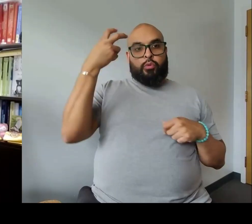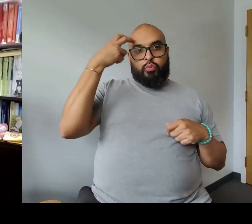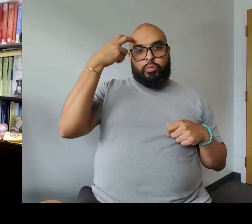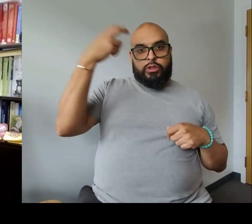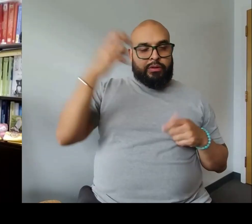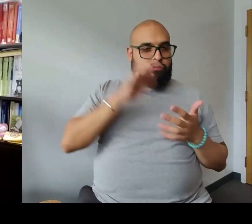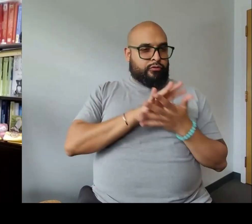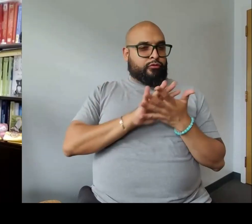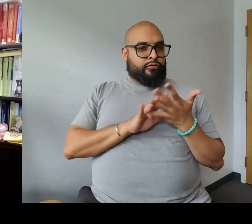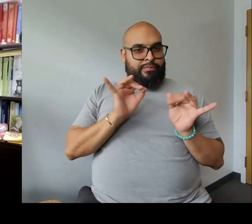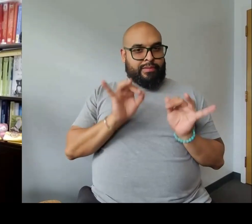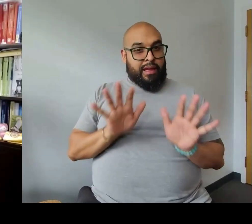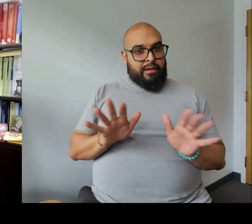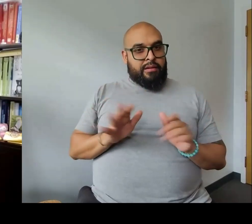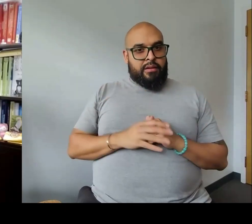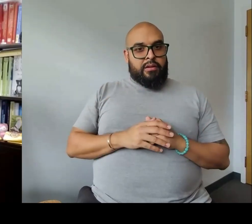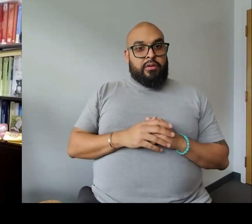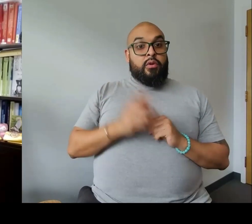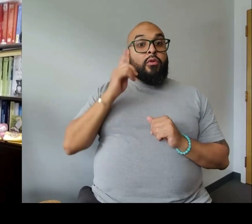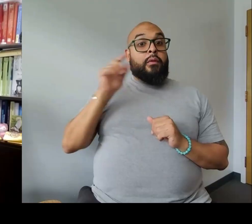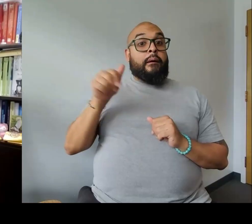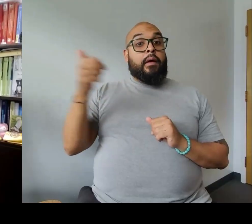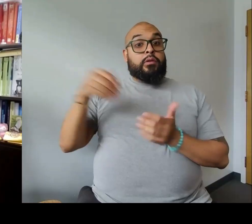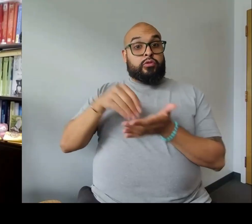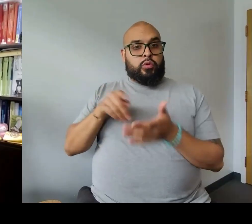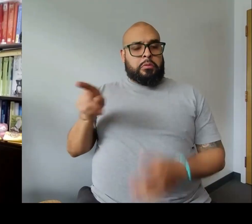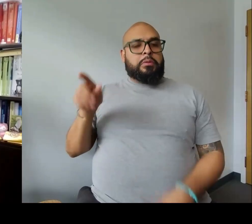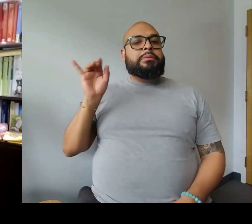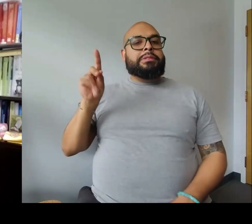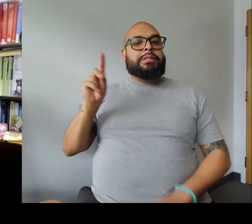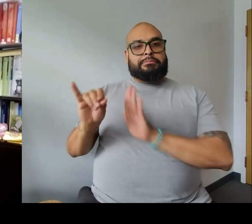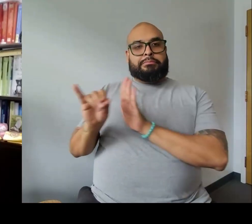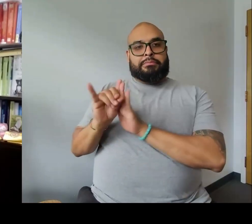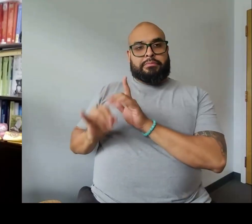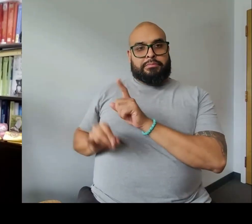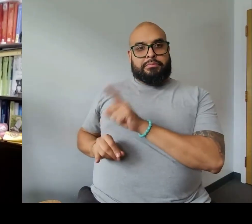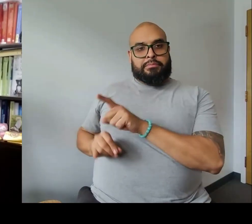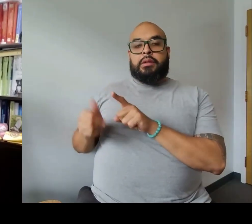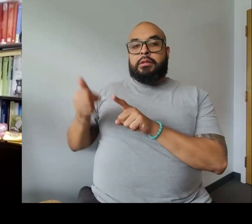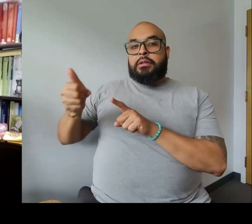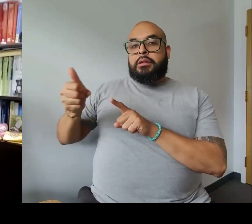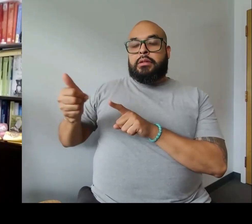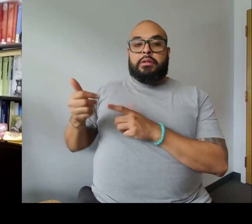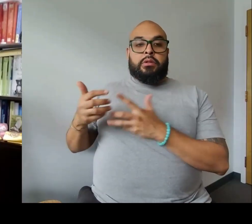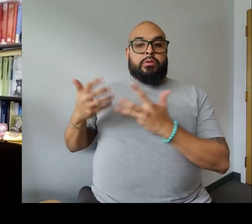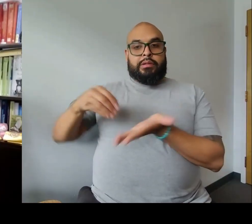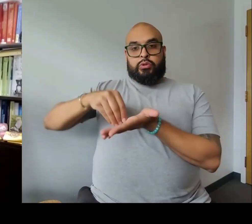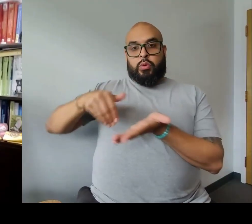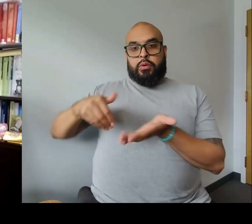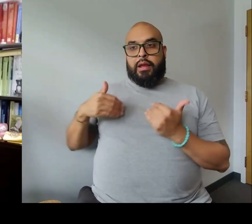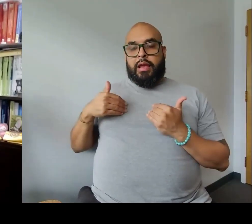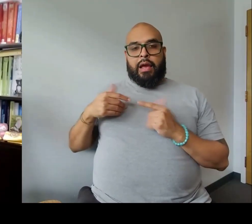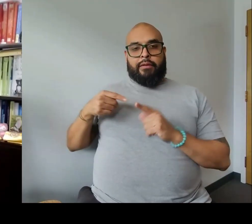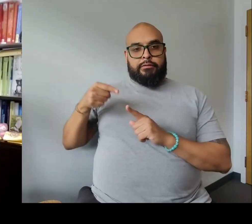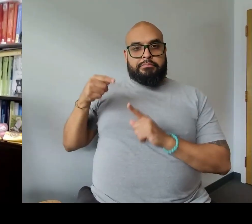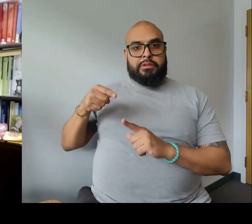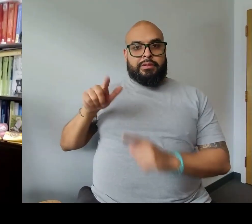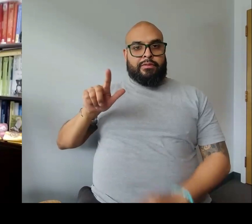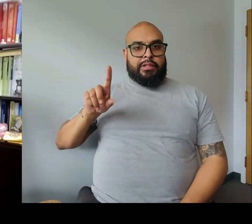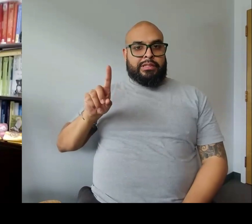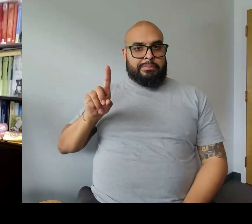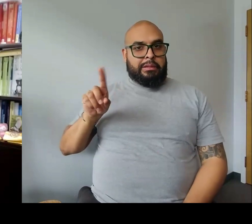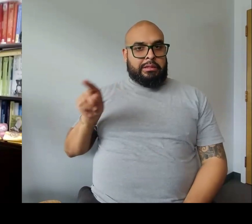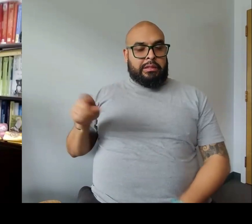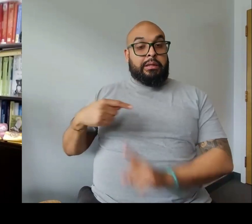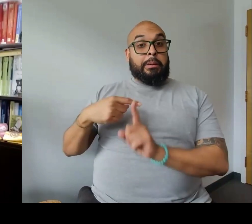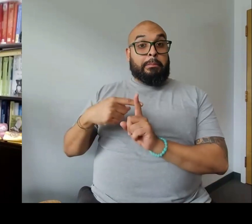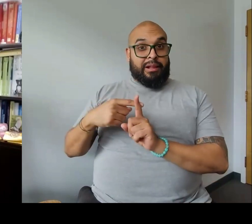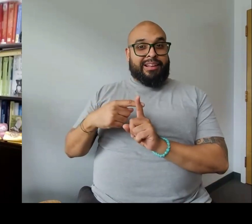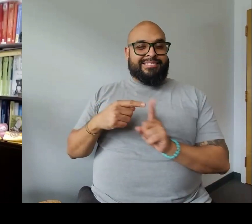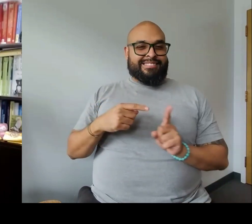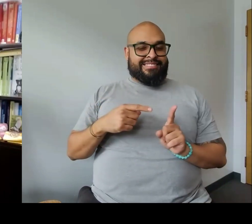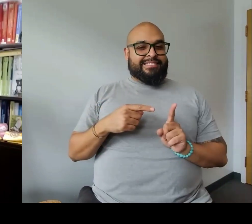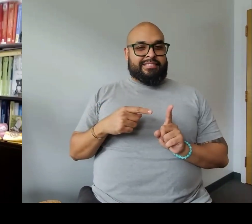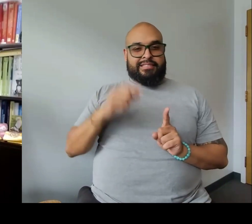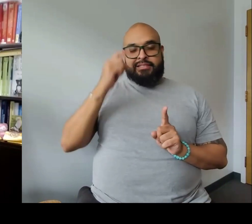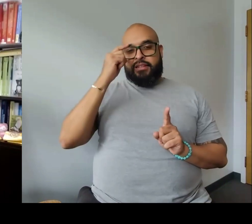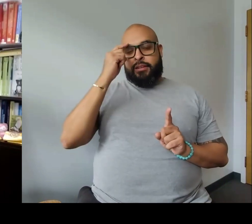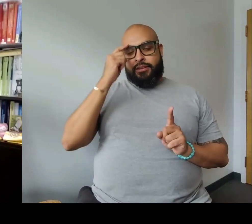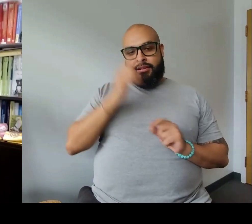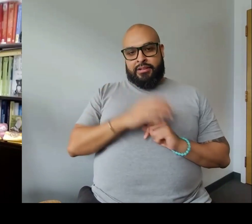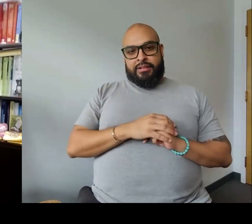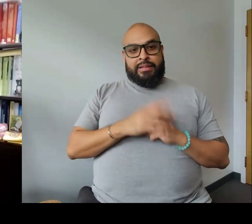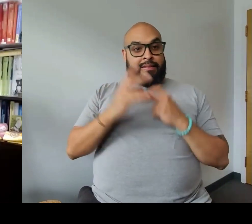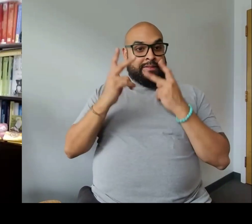And so we did for this other student identify that they are a student with a specific learning disability in addition to their visual impairment.